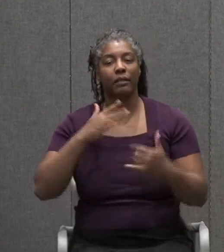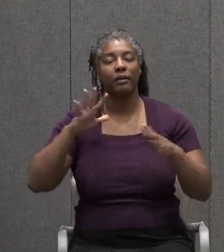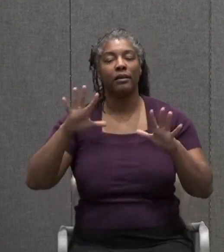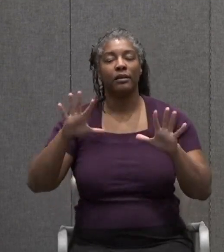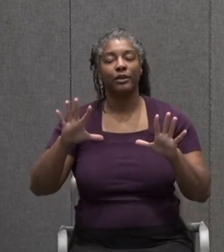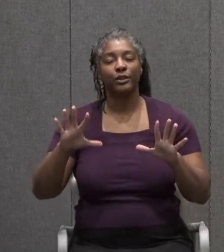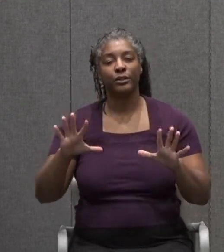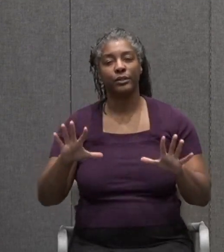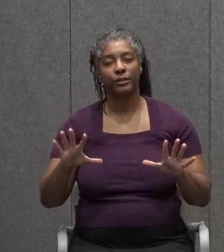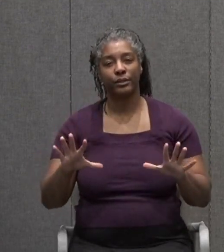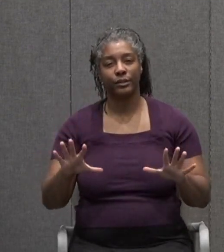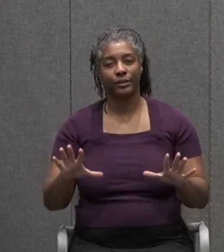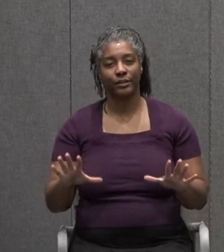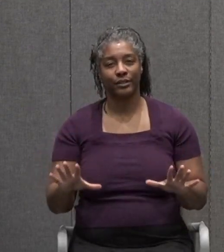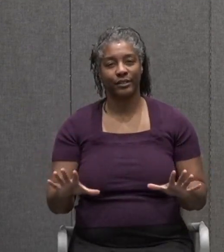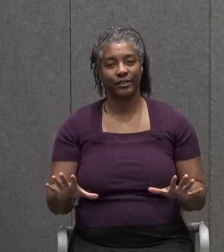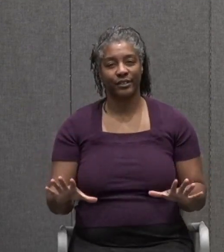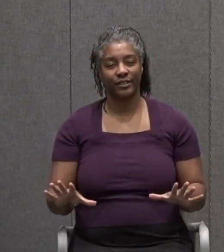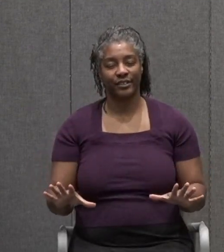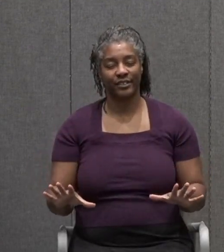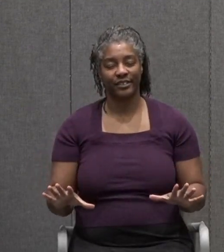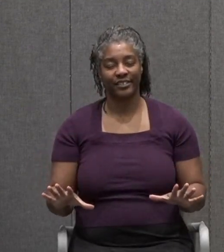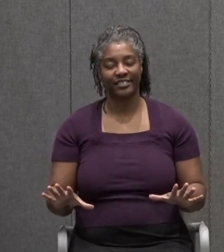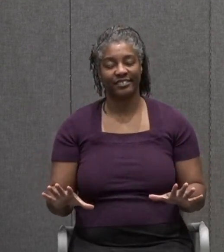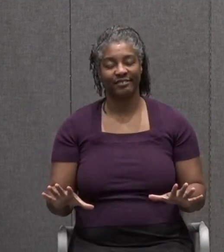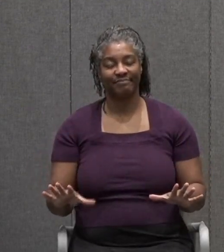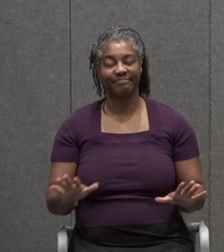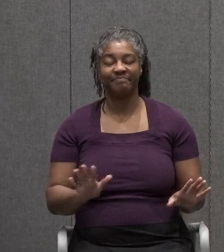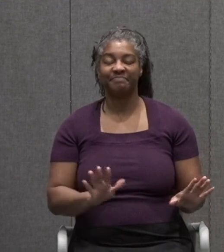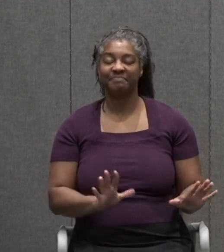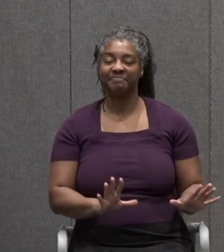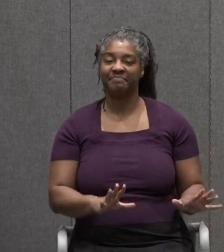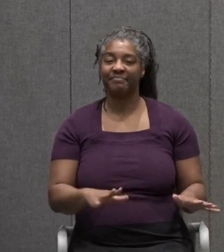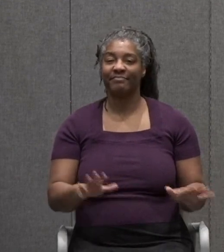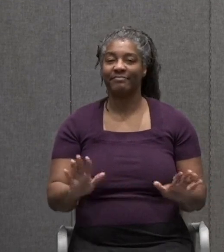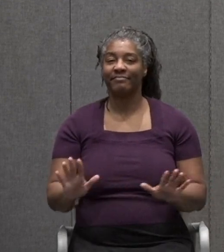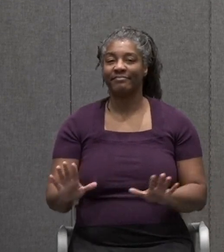I invite you to think of your mat as being a magic carpet.